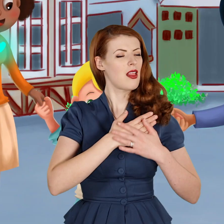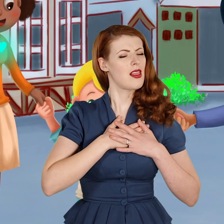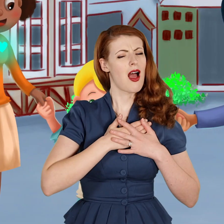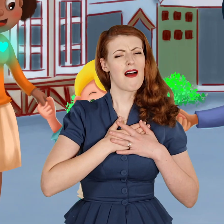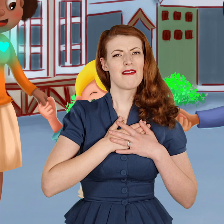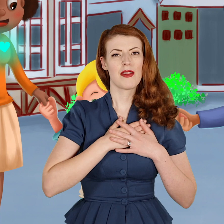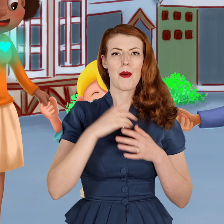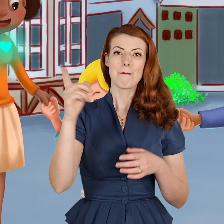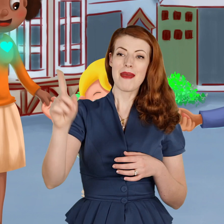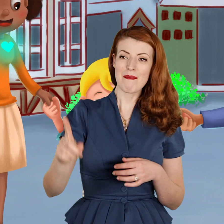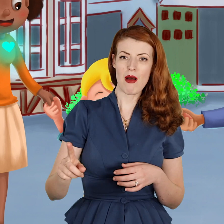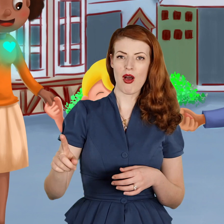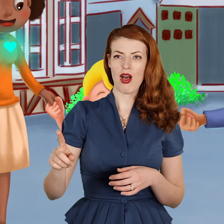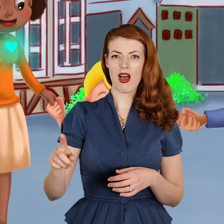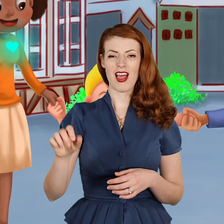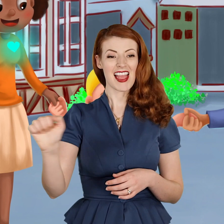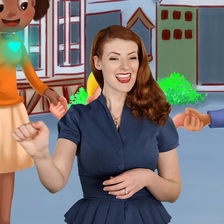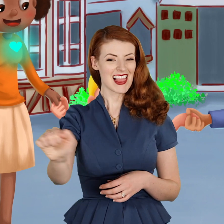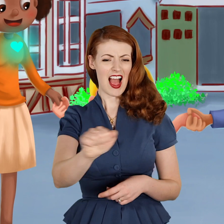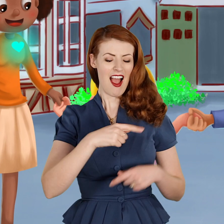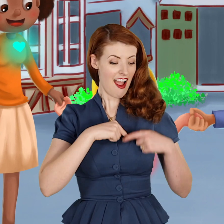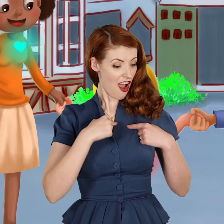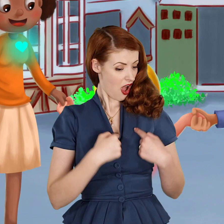The boy’s love for all people changed their hearts for good.